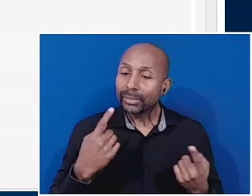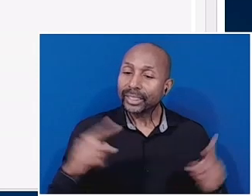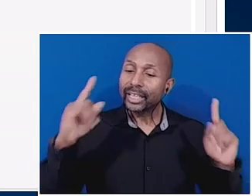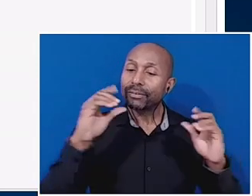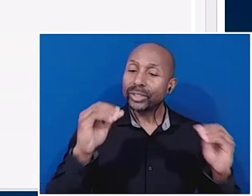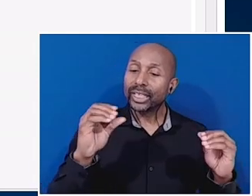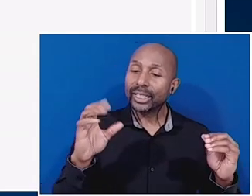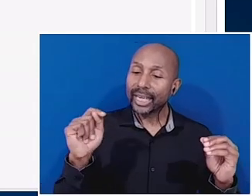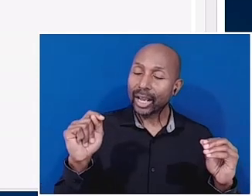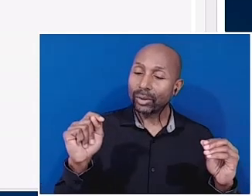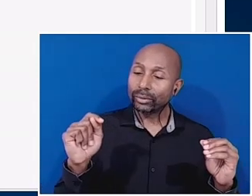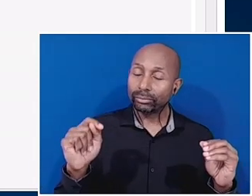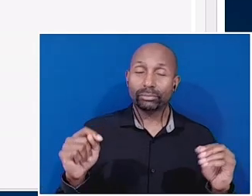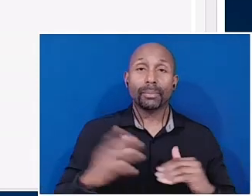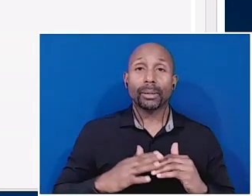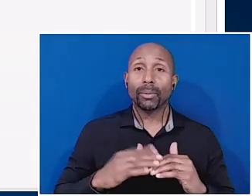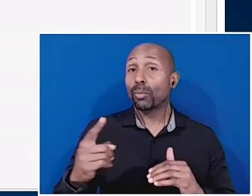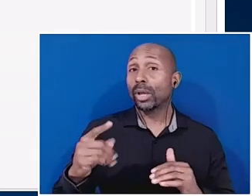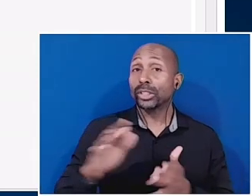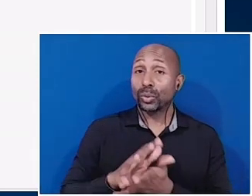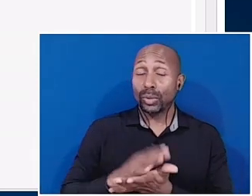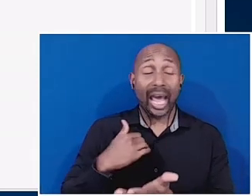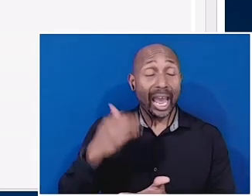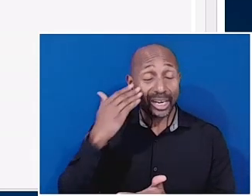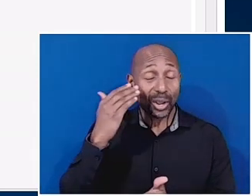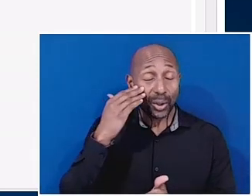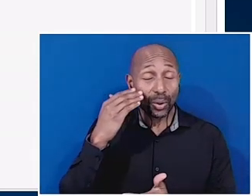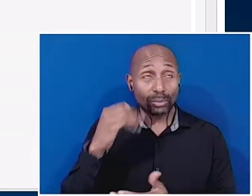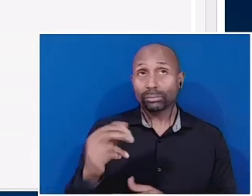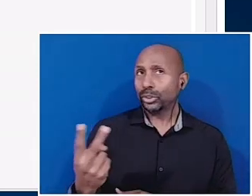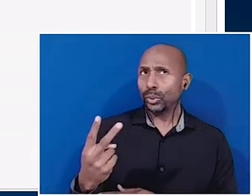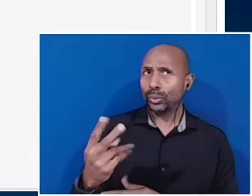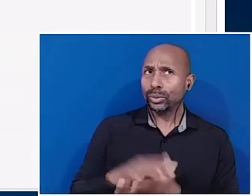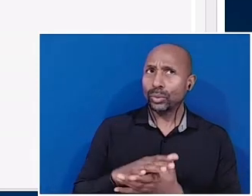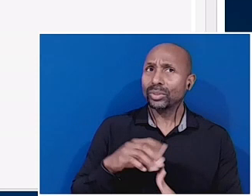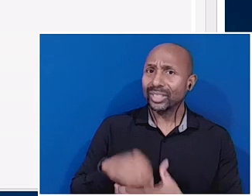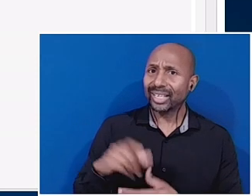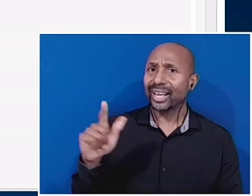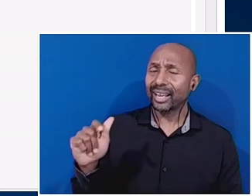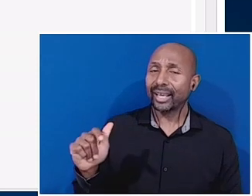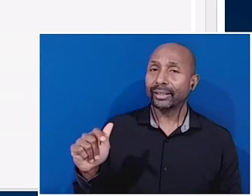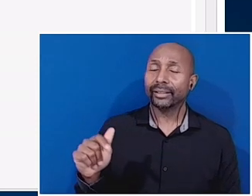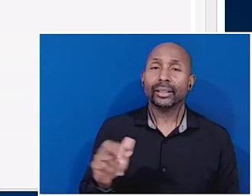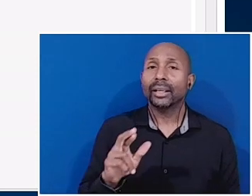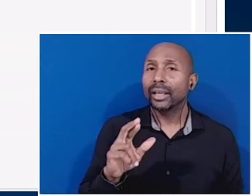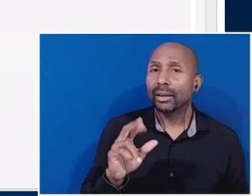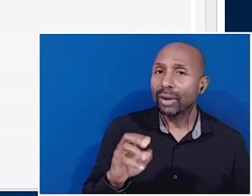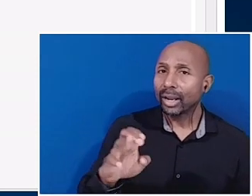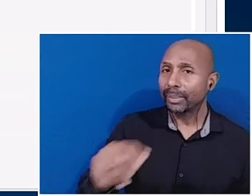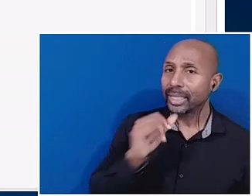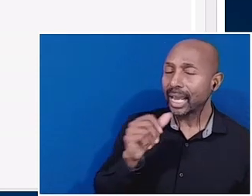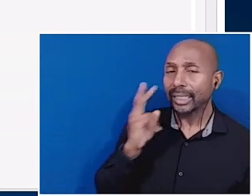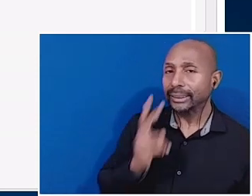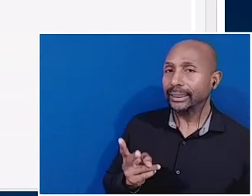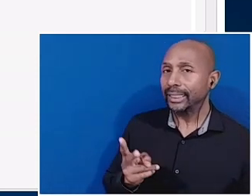school in LA, or two in the LA area that Robyn hasn't seen people from because there was a completely successful teach